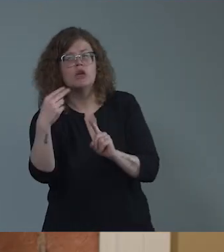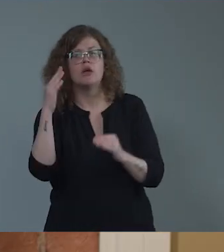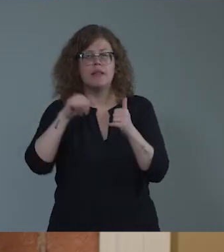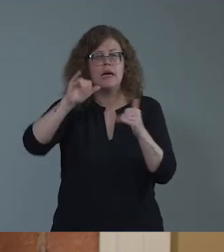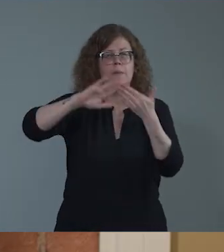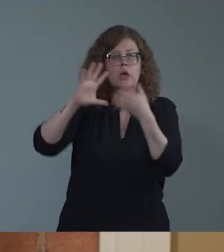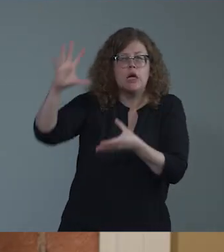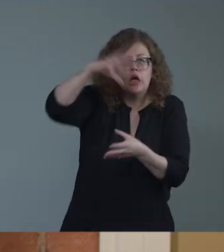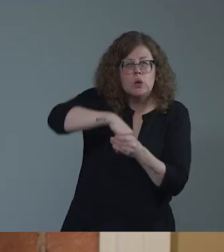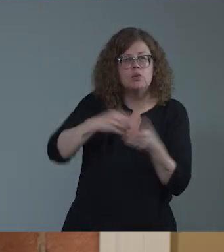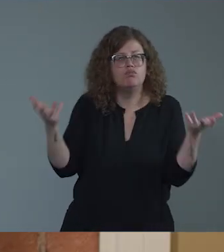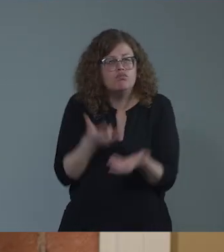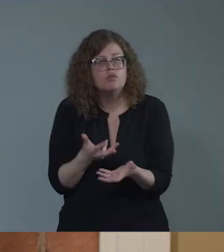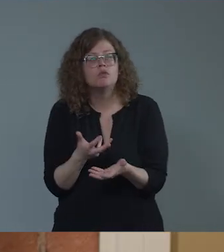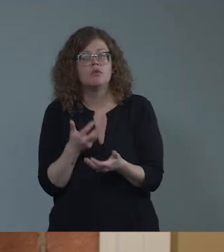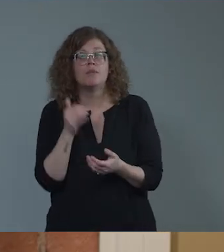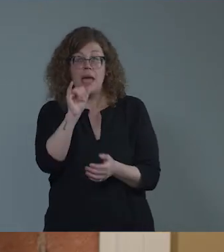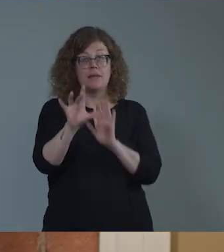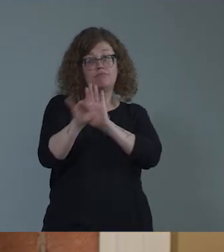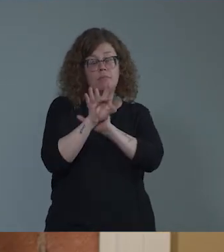So that might include members of your project team, members